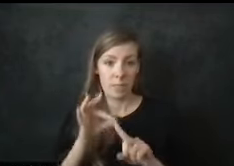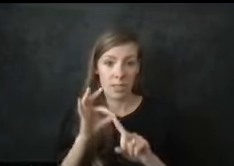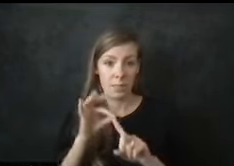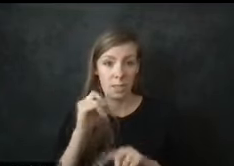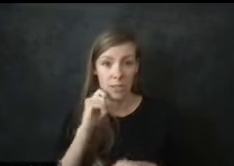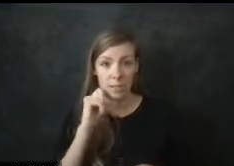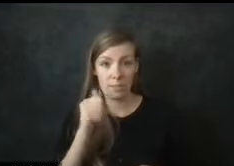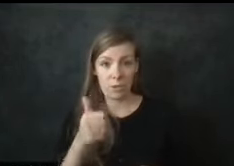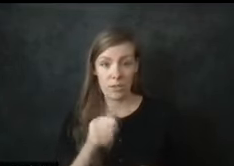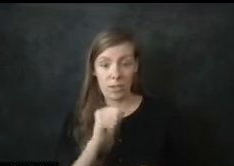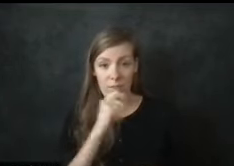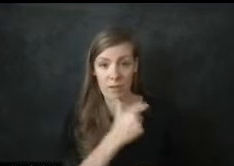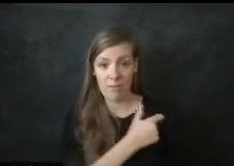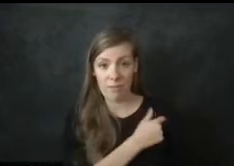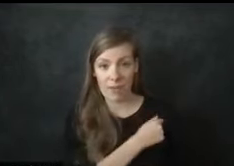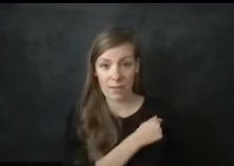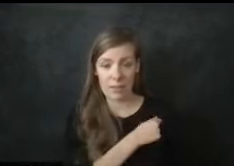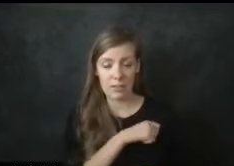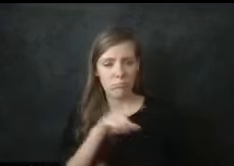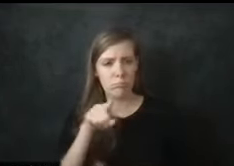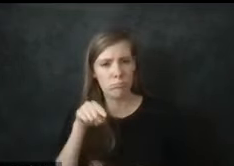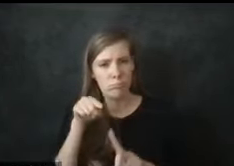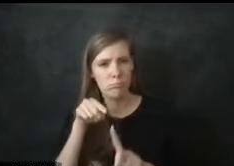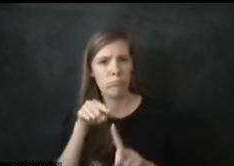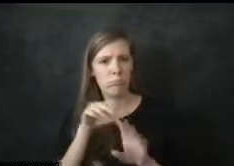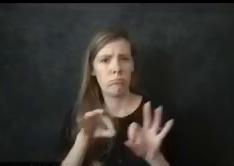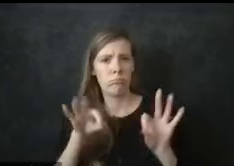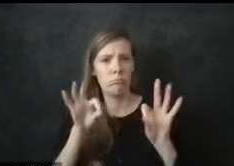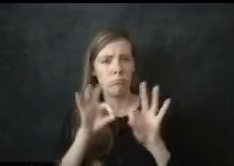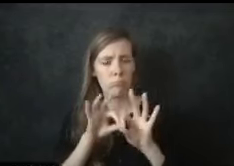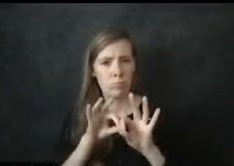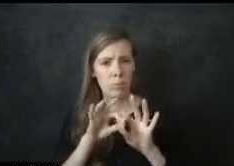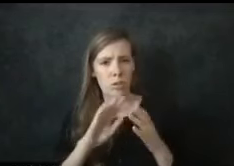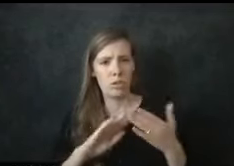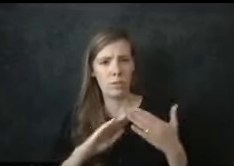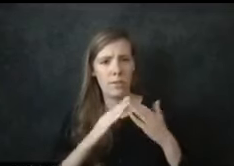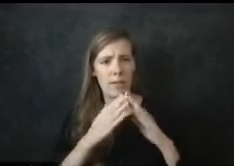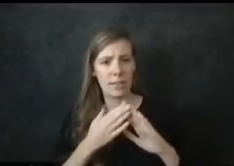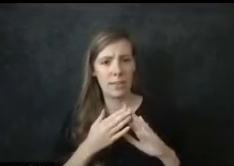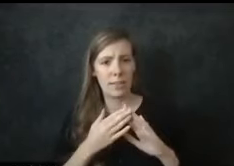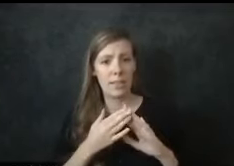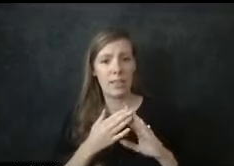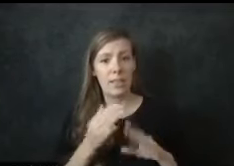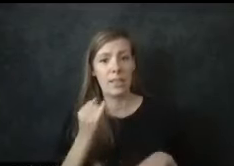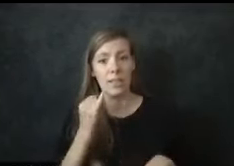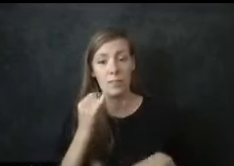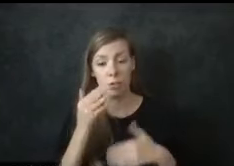The key is to get vaccinated and if unvaccinated in the process of getting